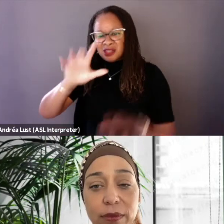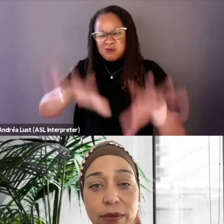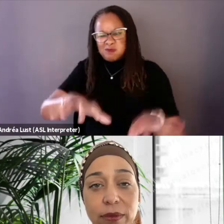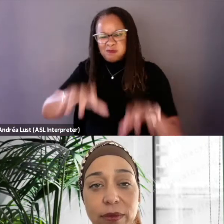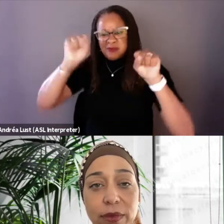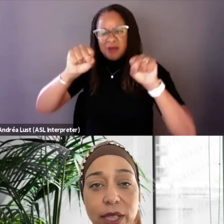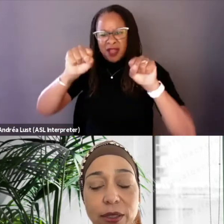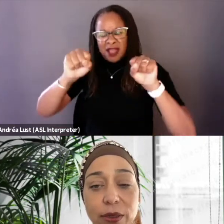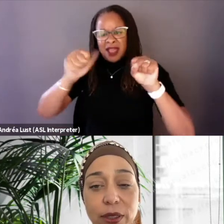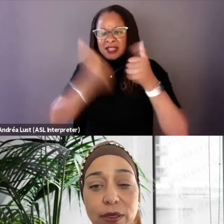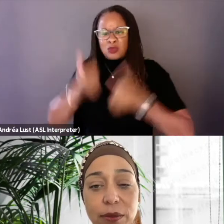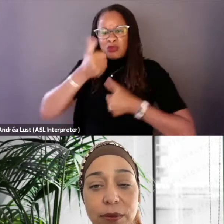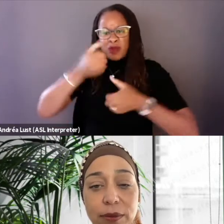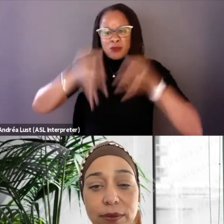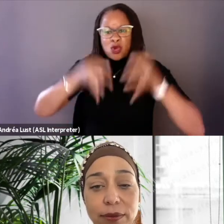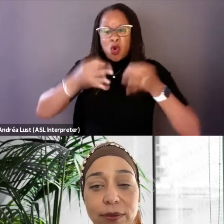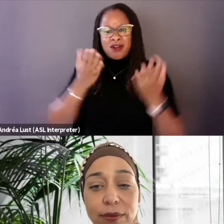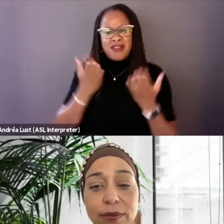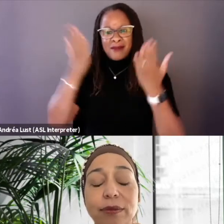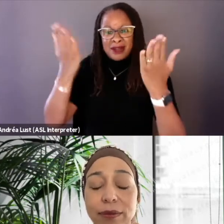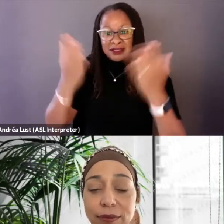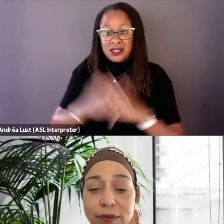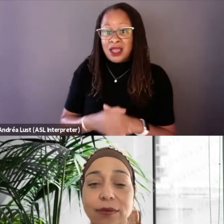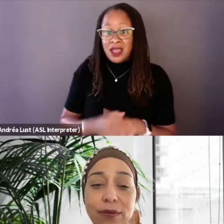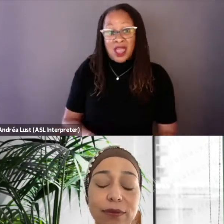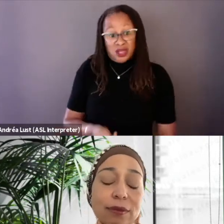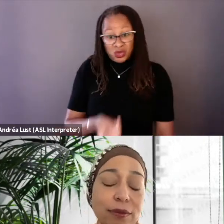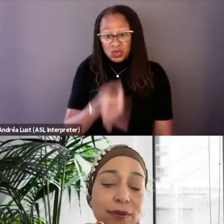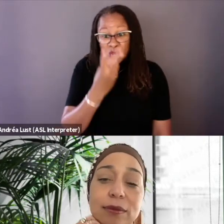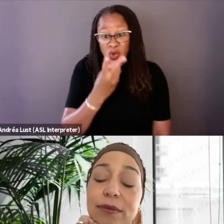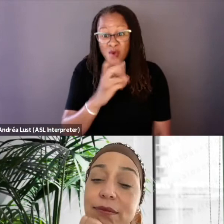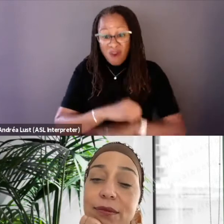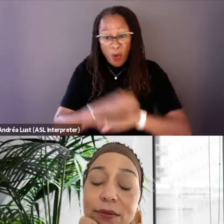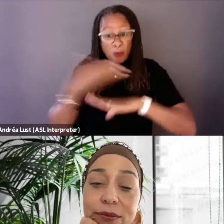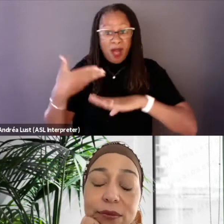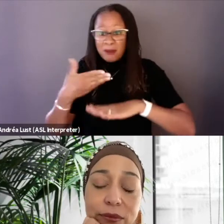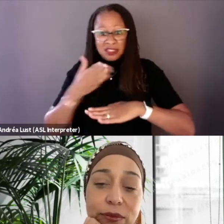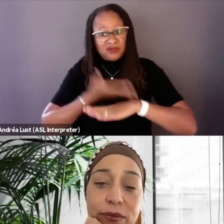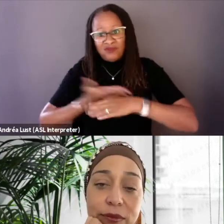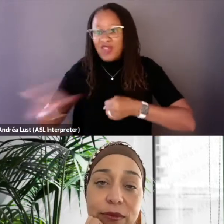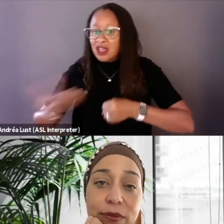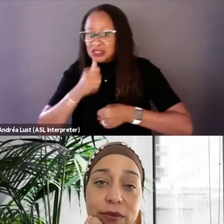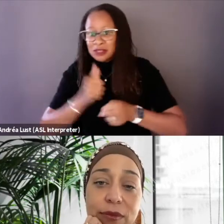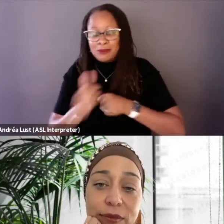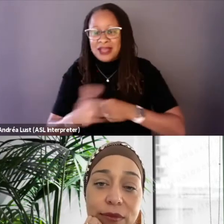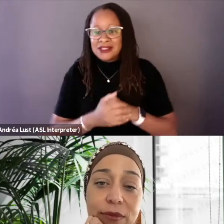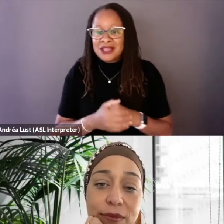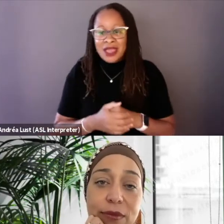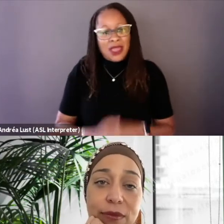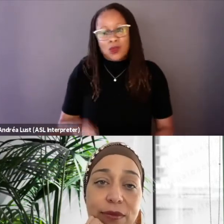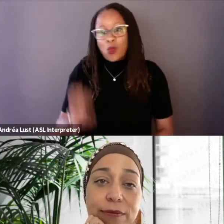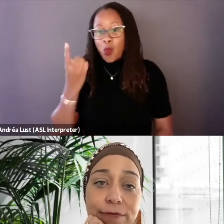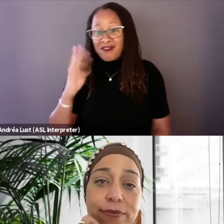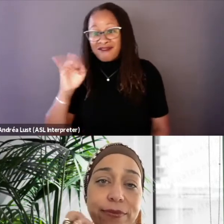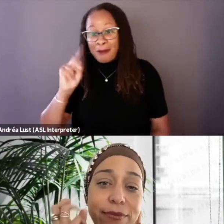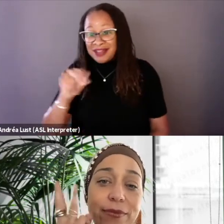and hijacked two of Obama's Supreme Court nominees and hijacked one of Biden's. Crazy.